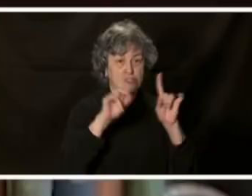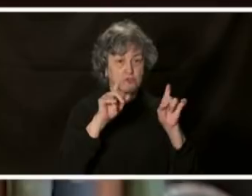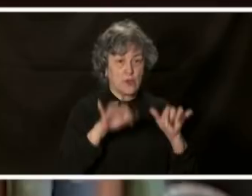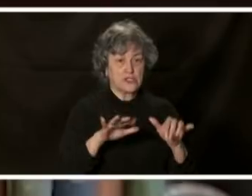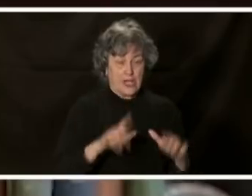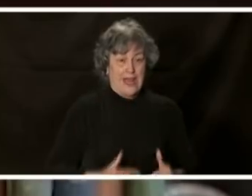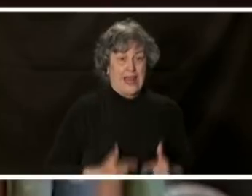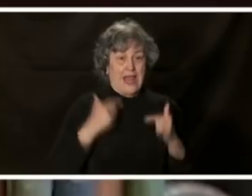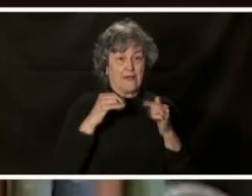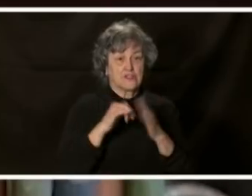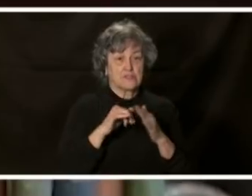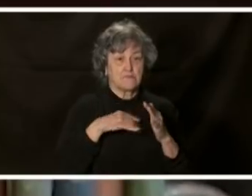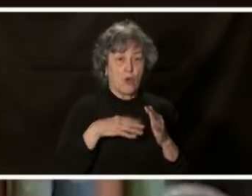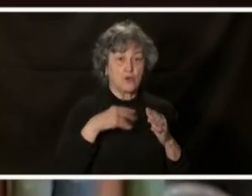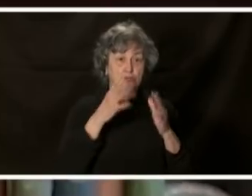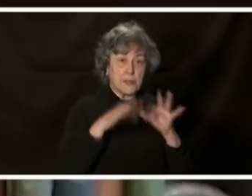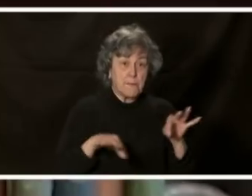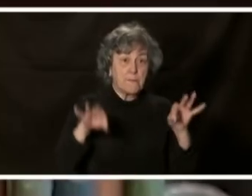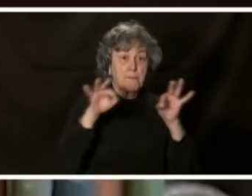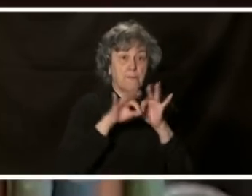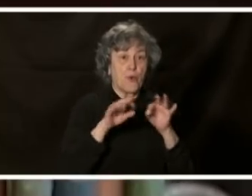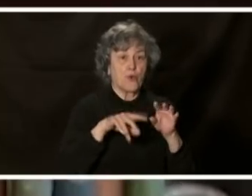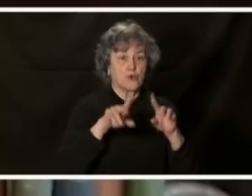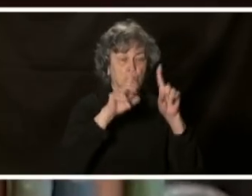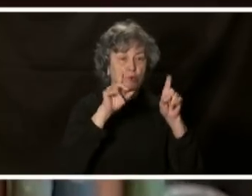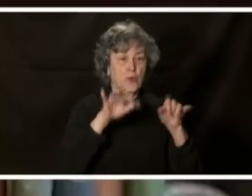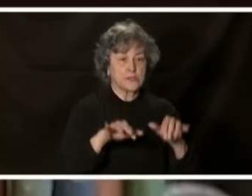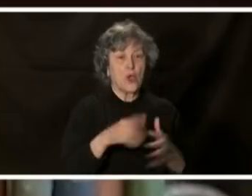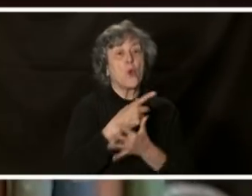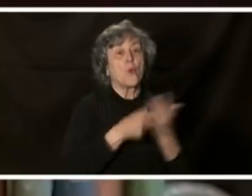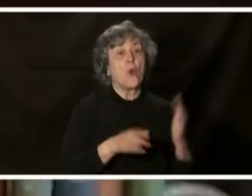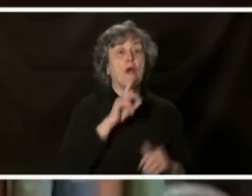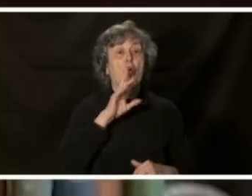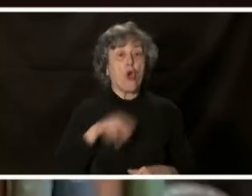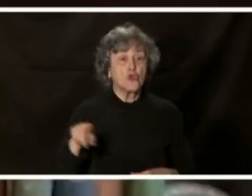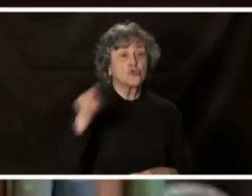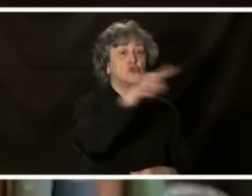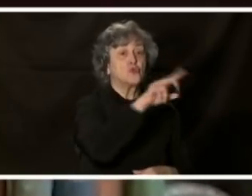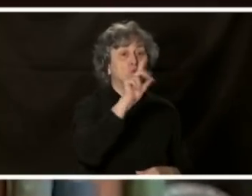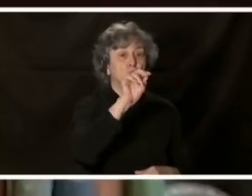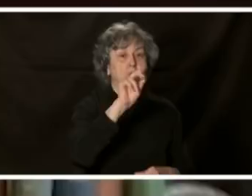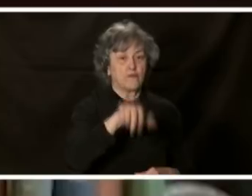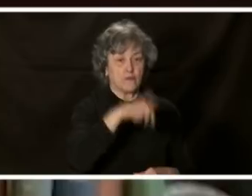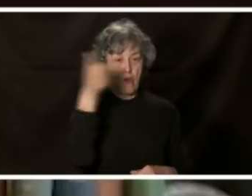AND URGENT QUESTION, WHAT ARE YOU DOING FOR OTHERS?